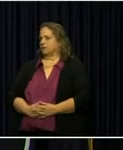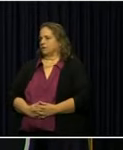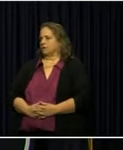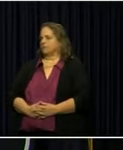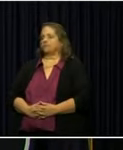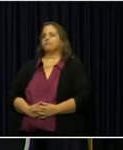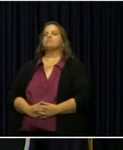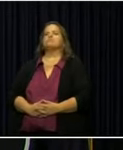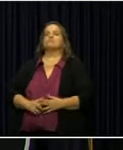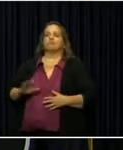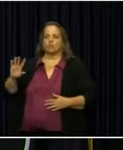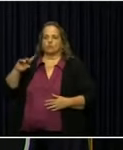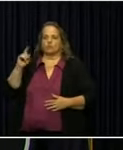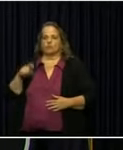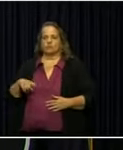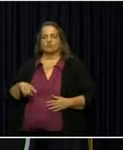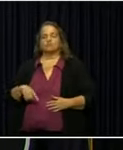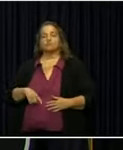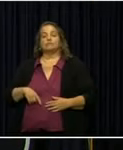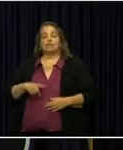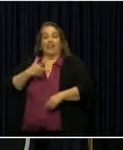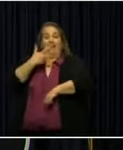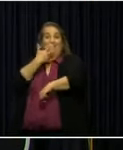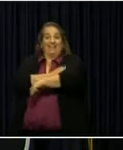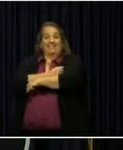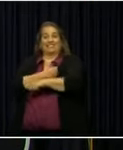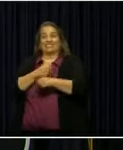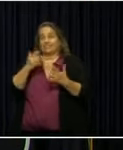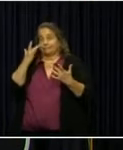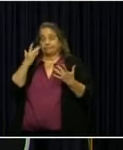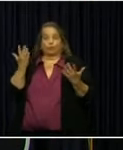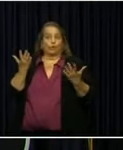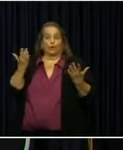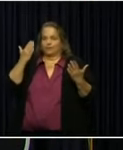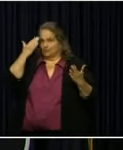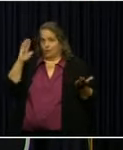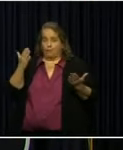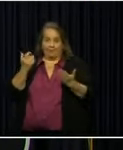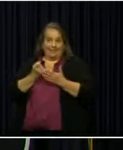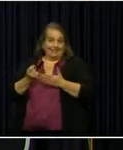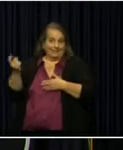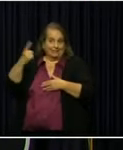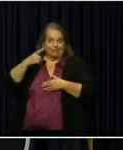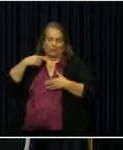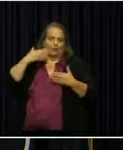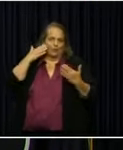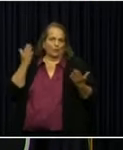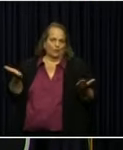SIGNIFICANT ADDITIONAL TESTING CAPACITY, ABILITY TO TRACE CONTACTS AND IMMEDIATELY